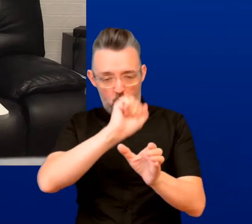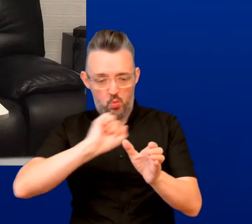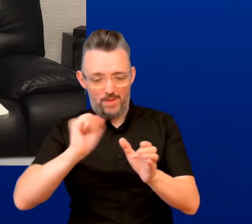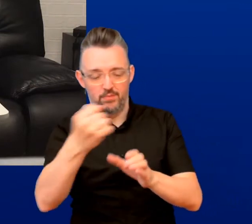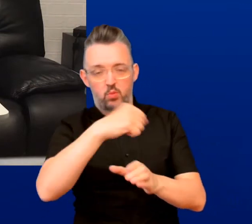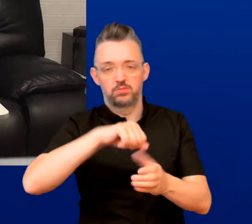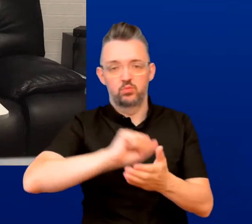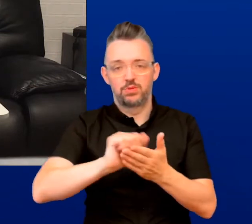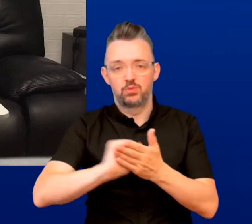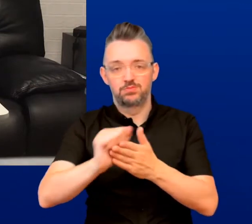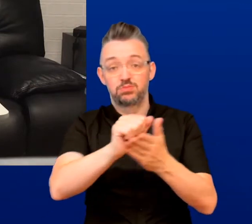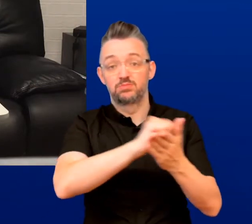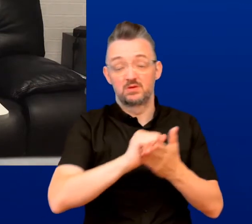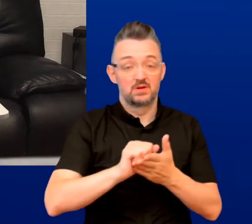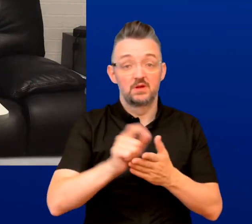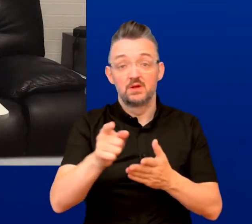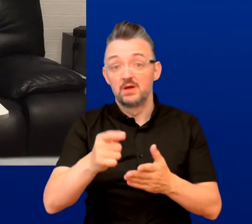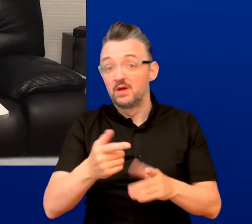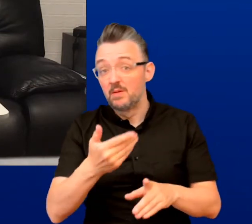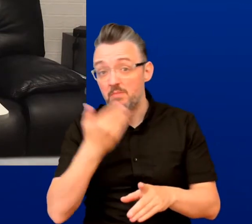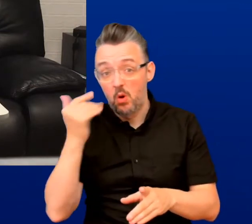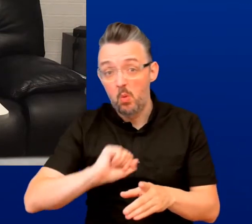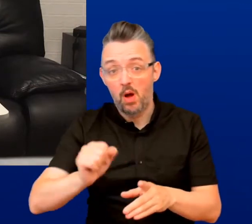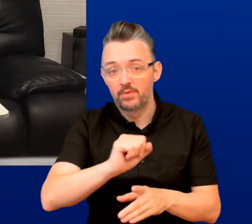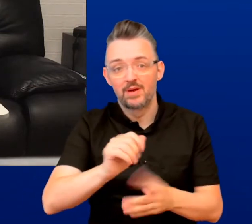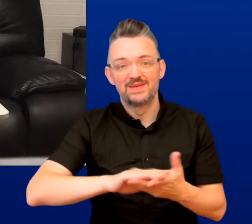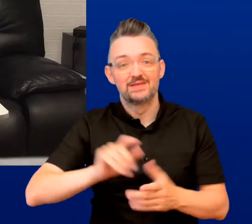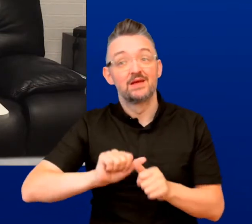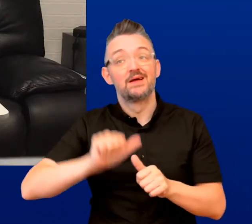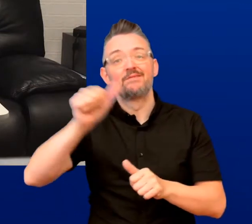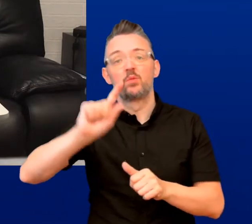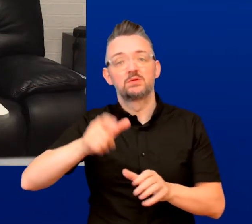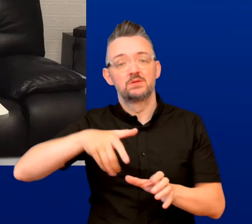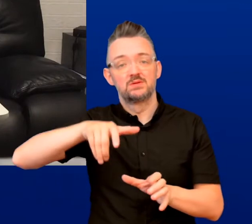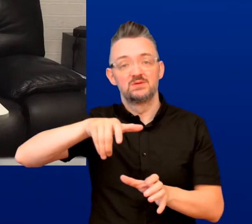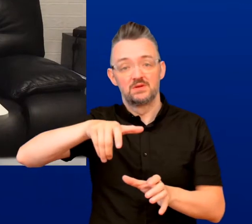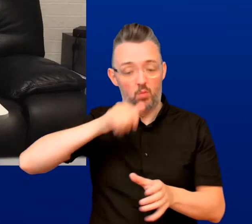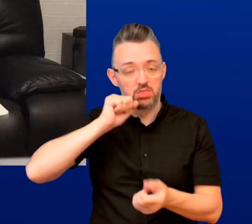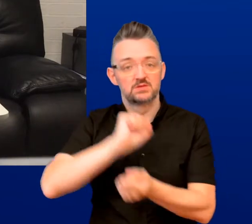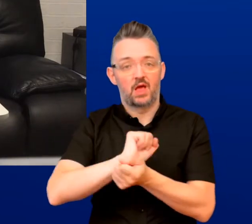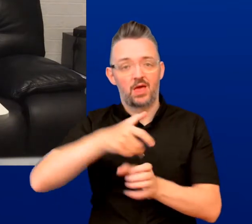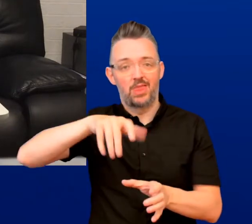If you don't do that you'll not be able to get the lid off very easily.